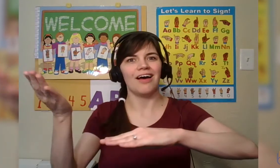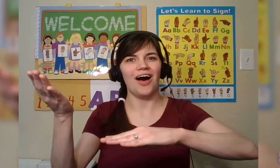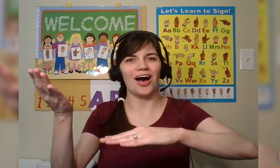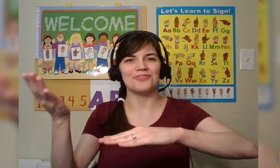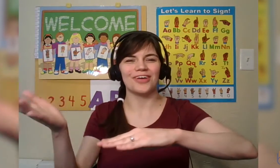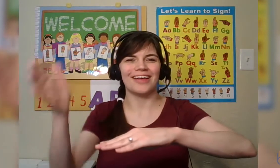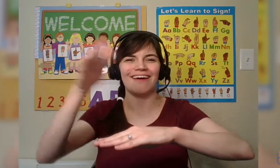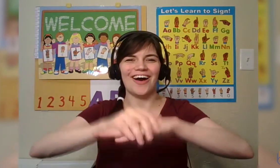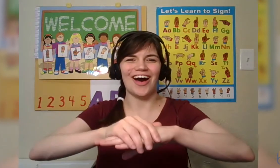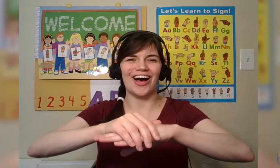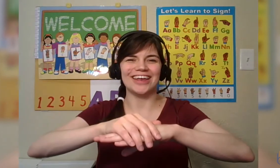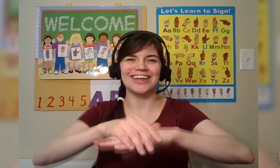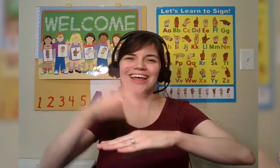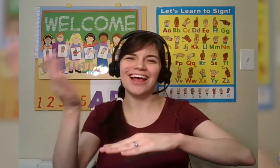On. Off.